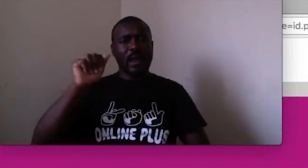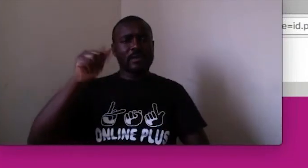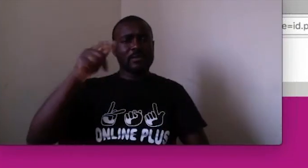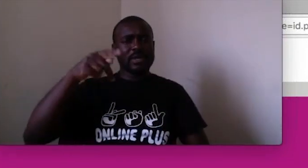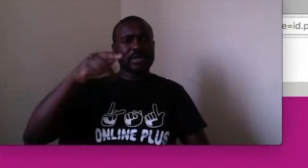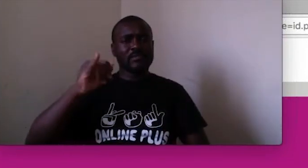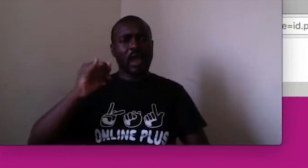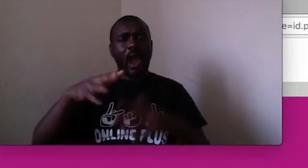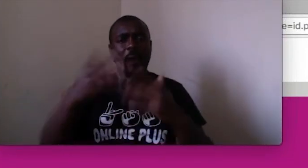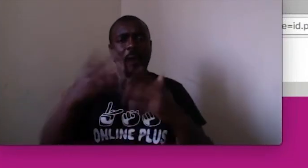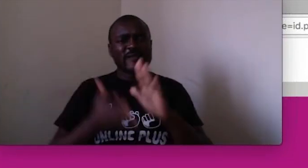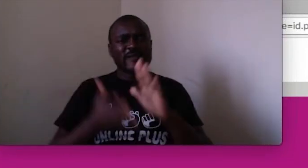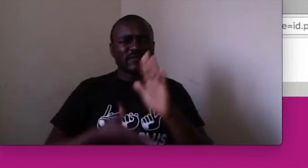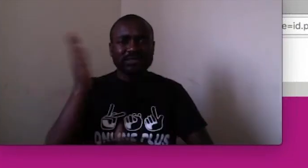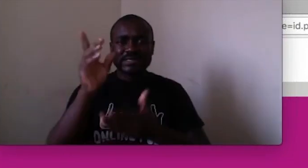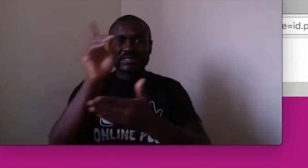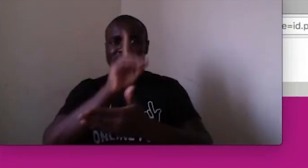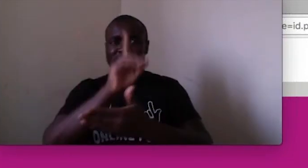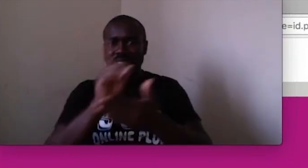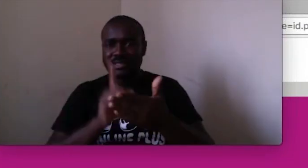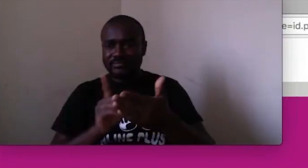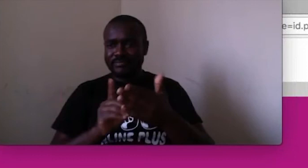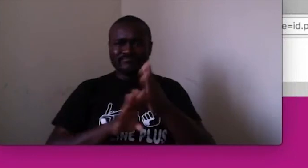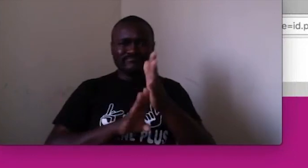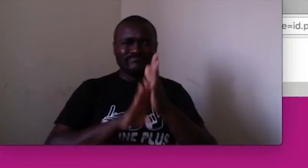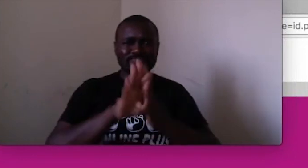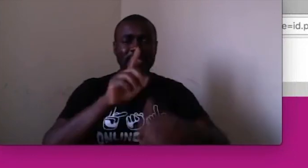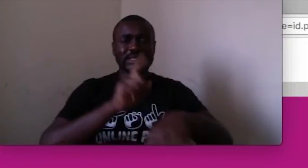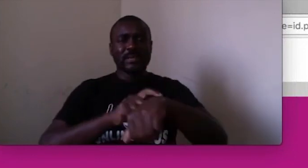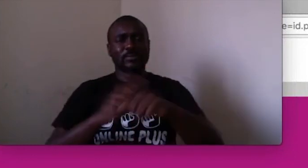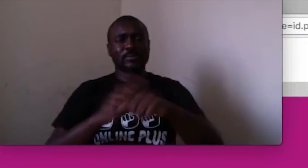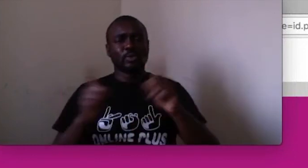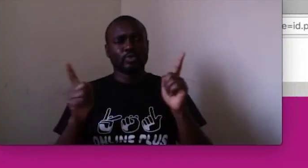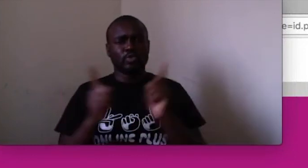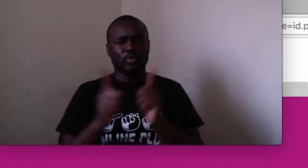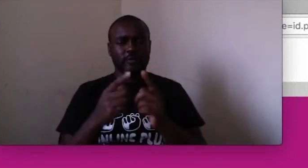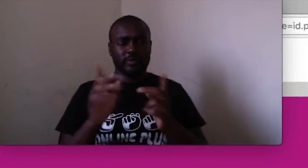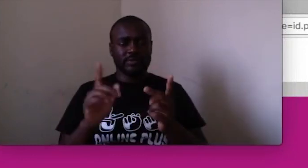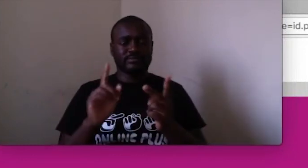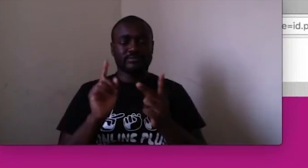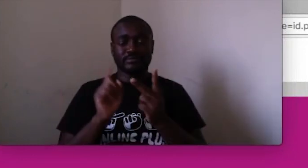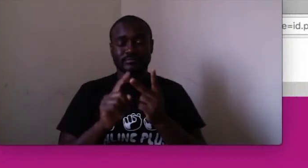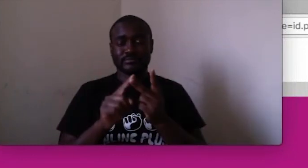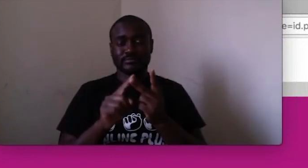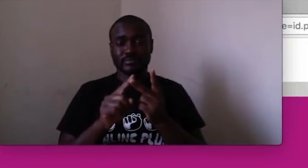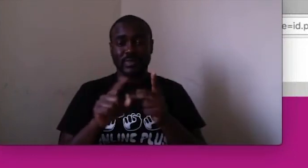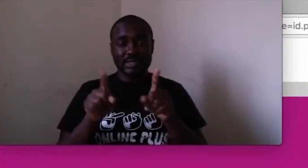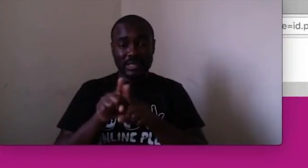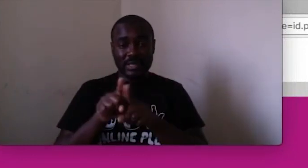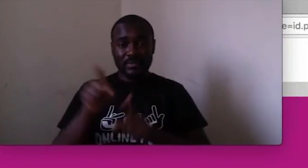An Android phone has an API it's faster to design and develop and the time taken is very short